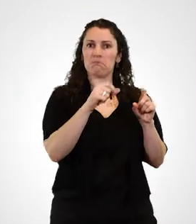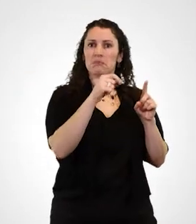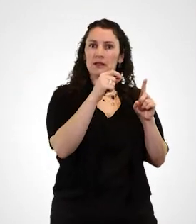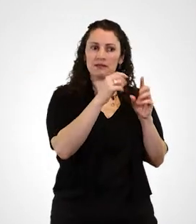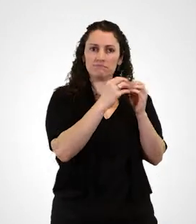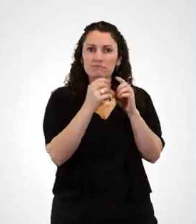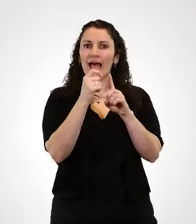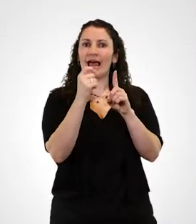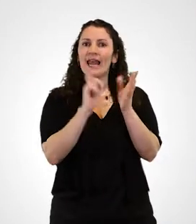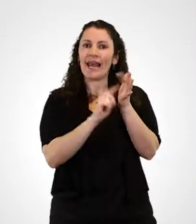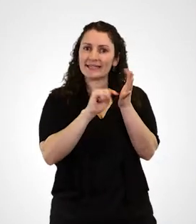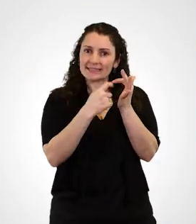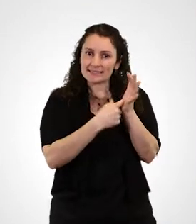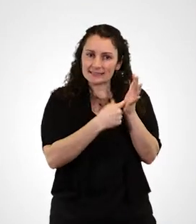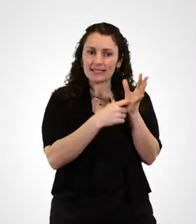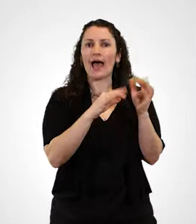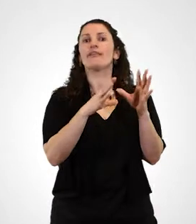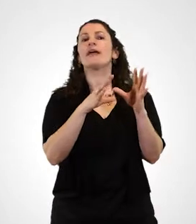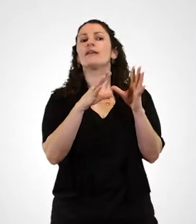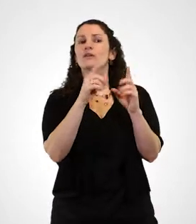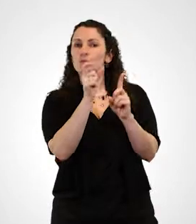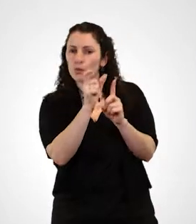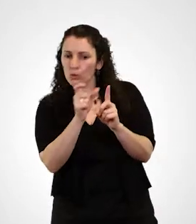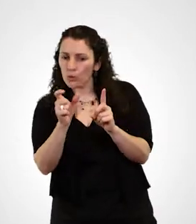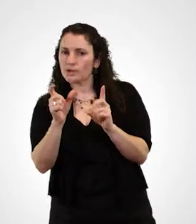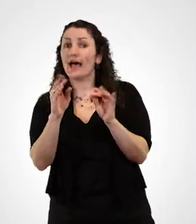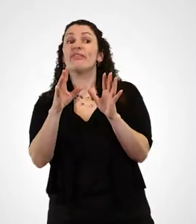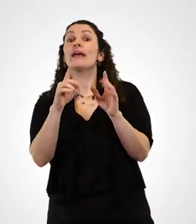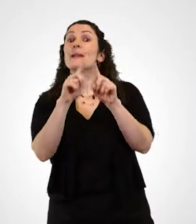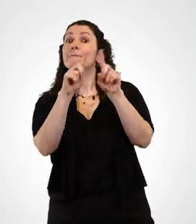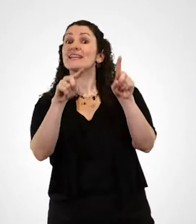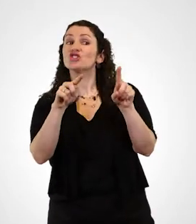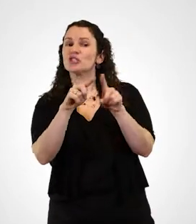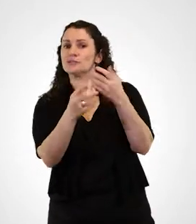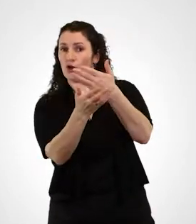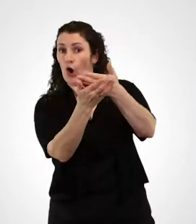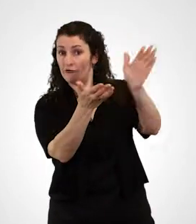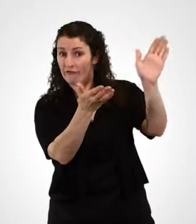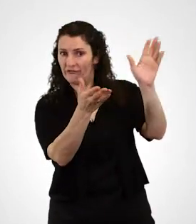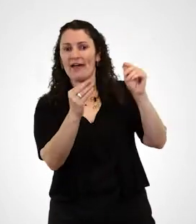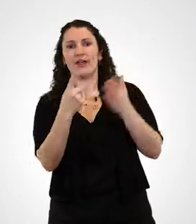we fade the pictures and they're able to blend using the text, using the print.